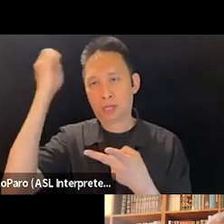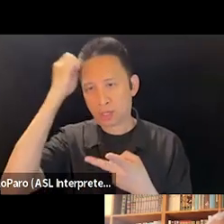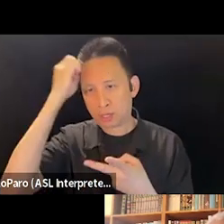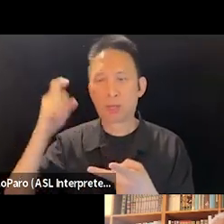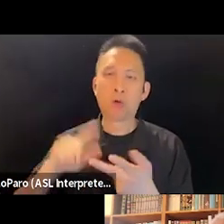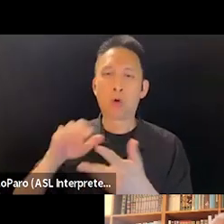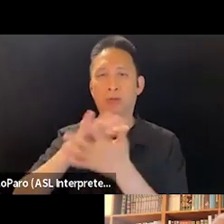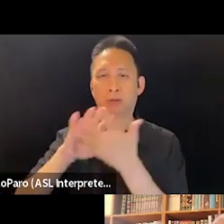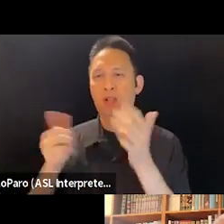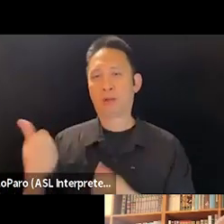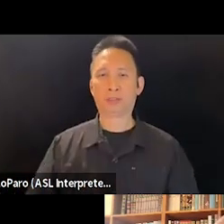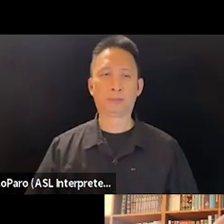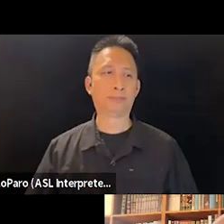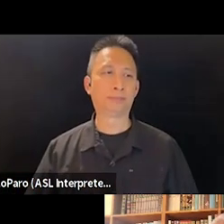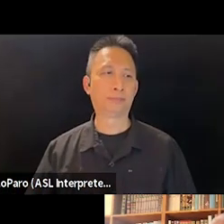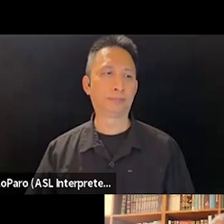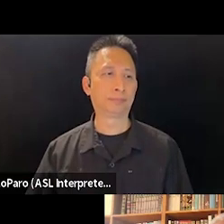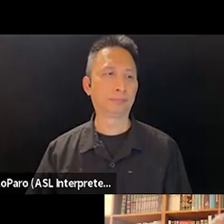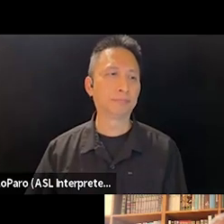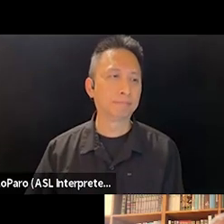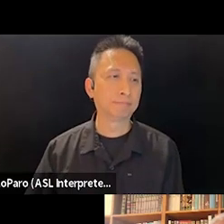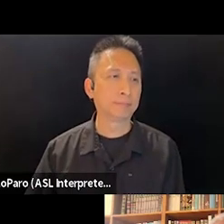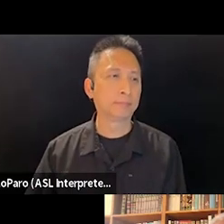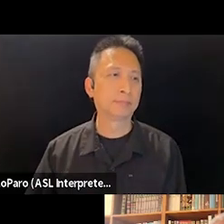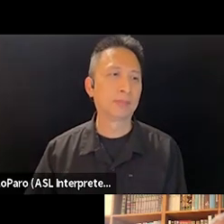So it depends how and the production company